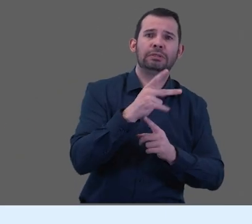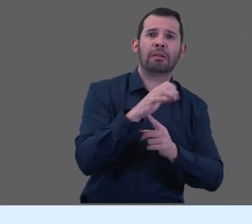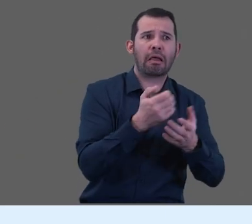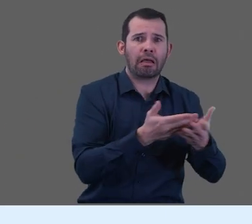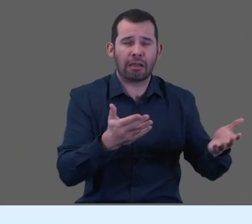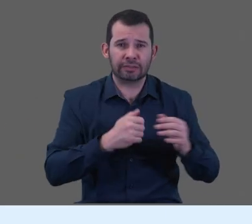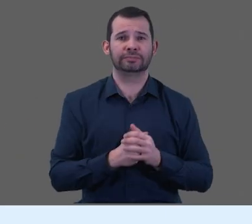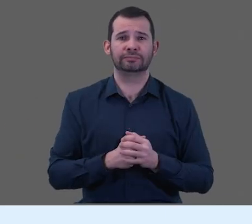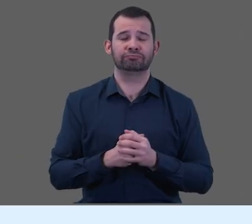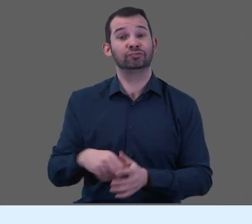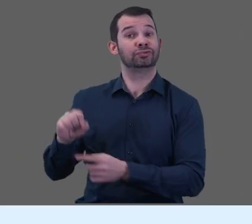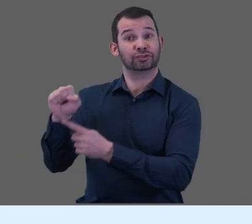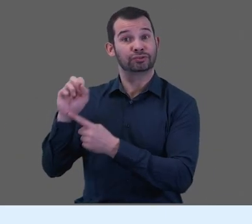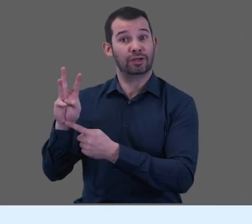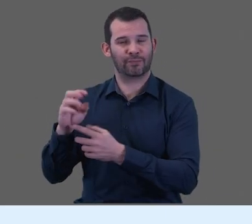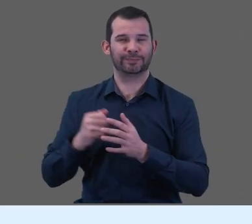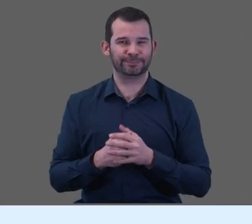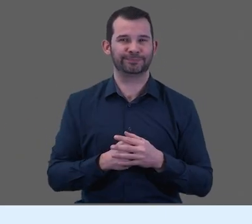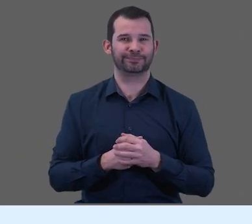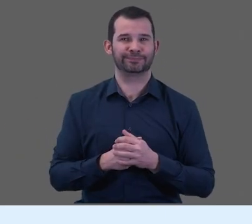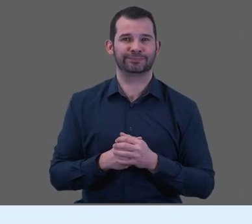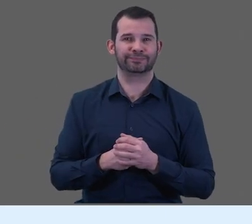creative material and supplies, and software.